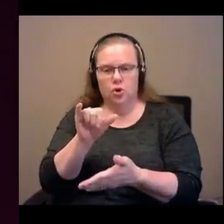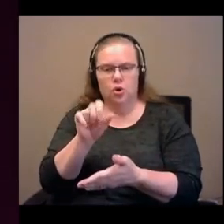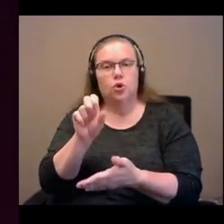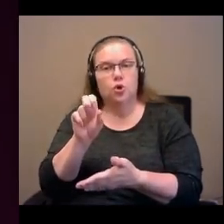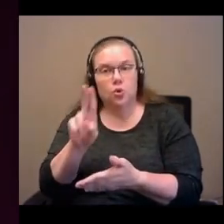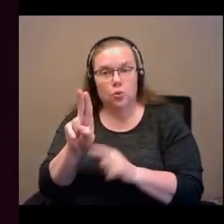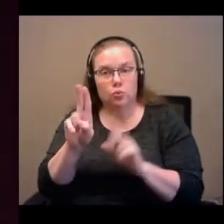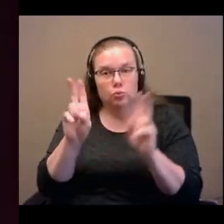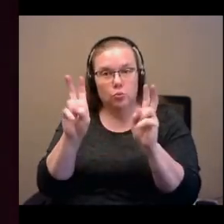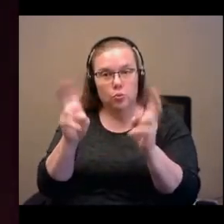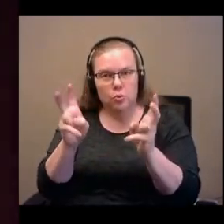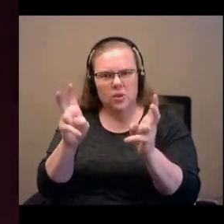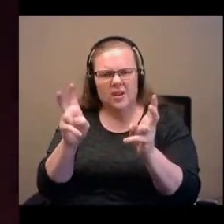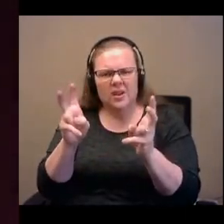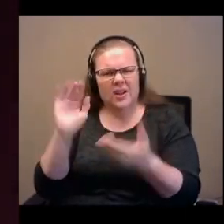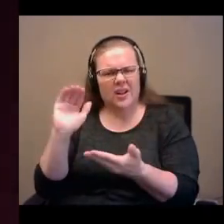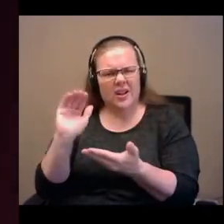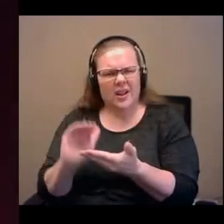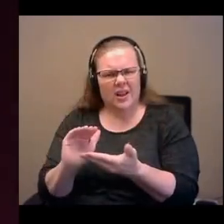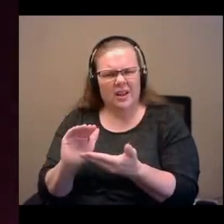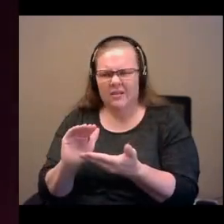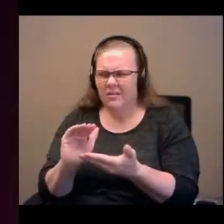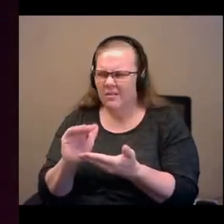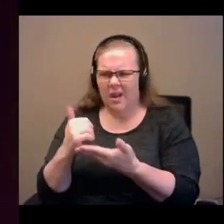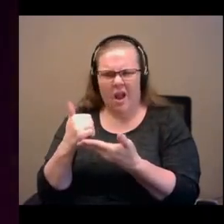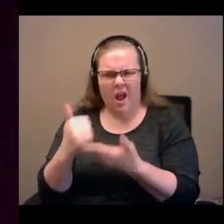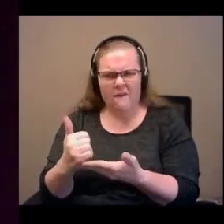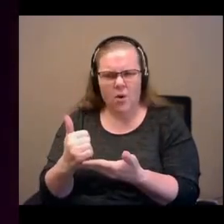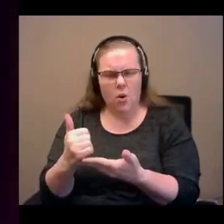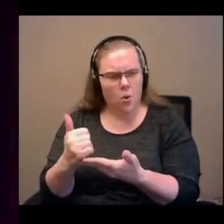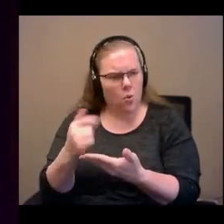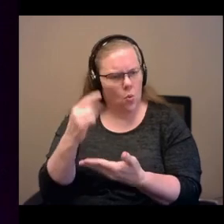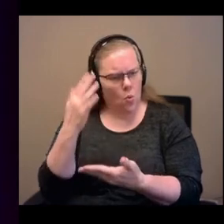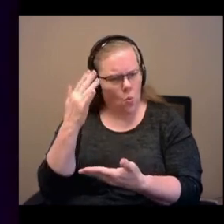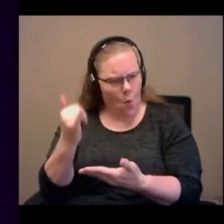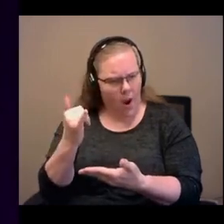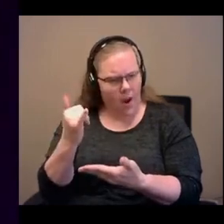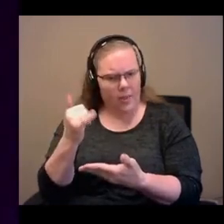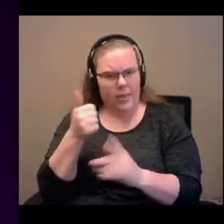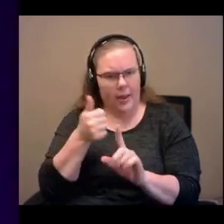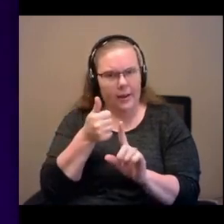so one question is: Why? Why did you increase the impact of social media content or hold attention,